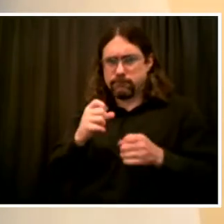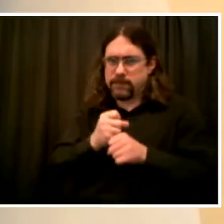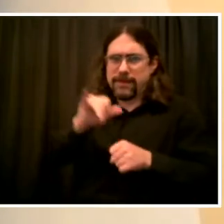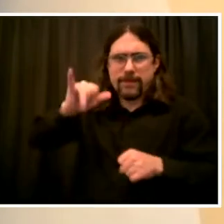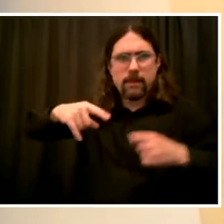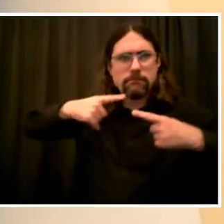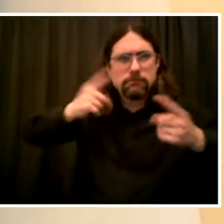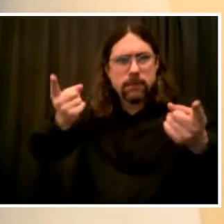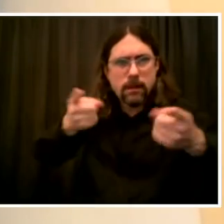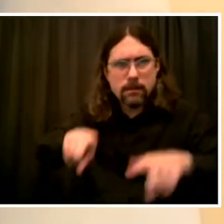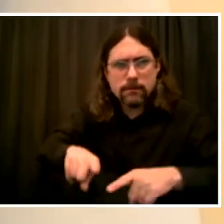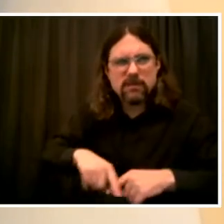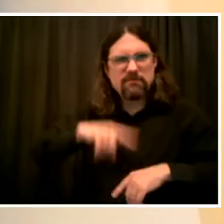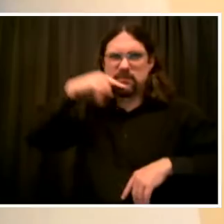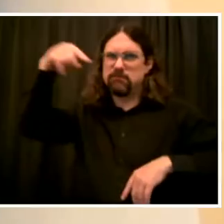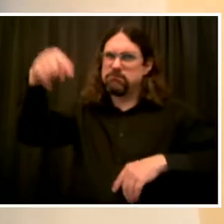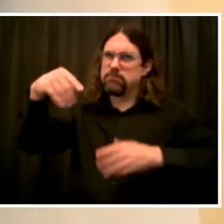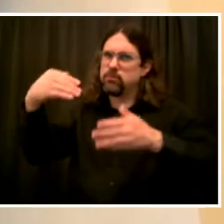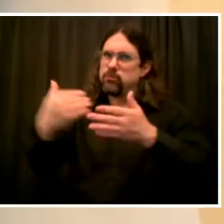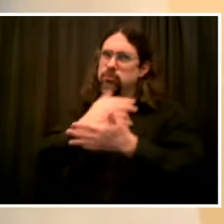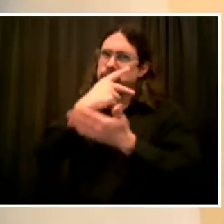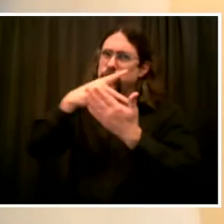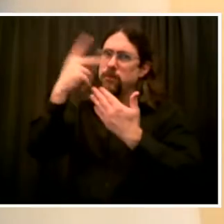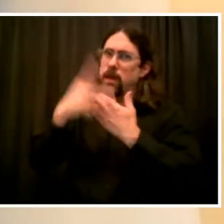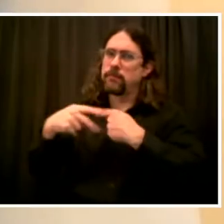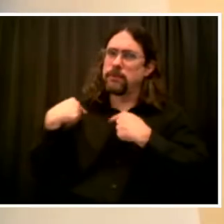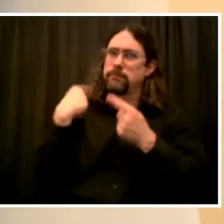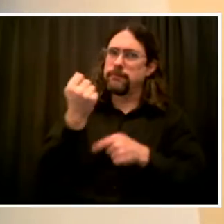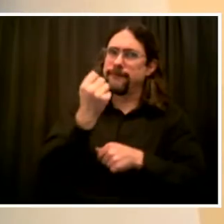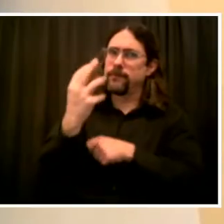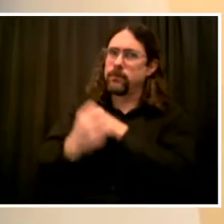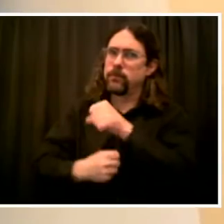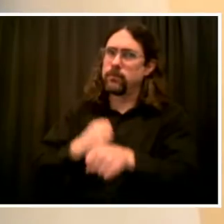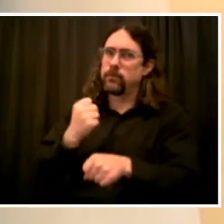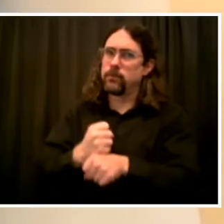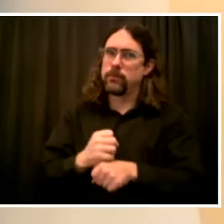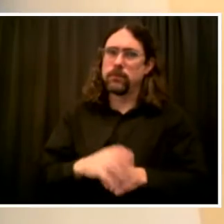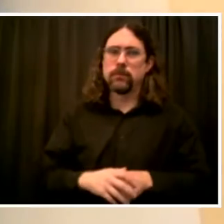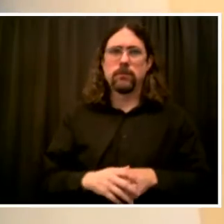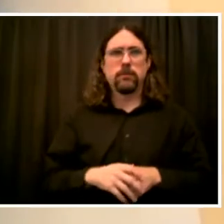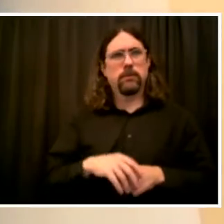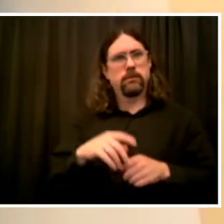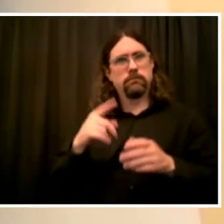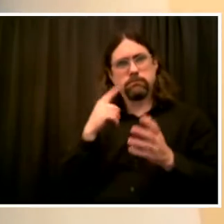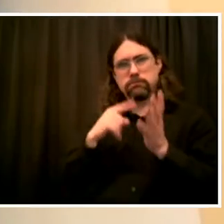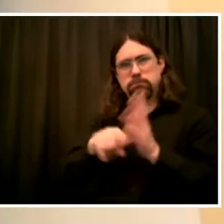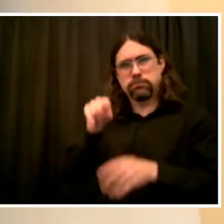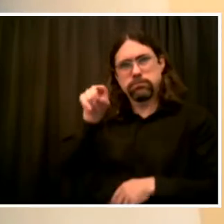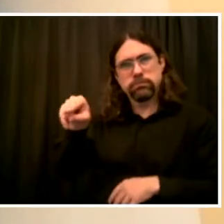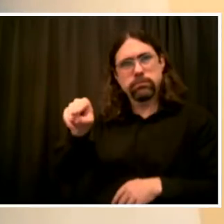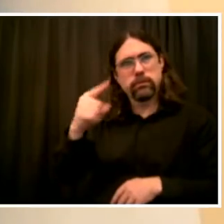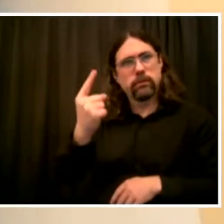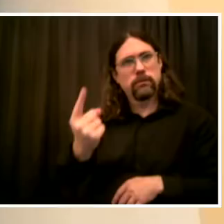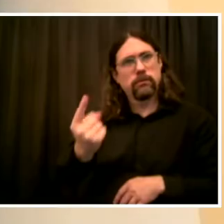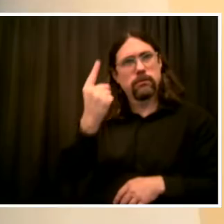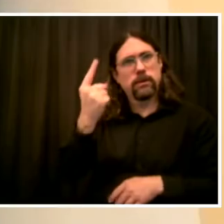STEP FORWARD. I THINK A COUPLE OF DAYS AGO I TAKLED ABOUT OMSEBODY THAT HAD TRIED, OUR TEAMS